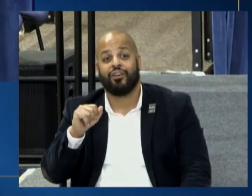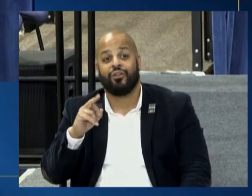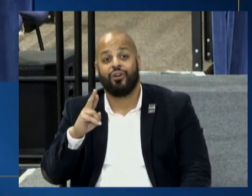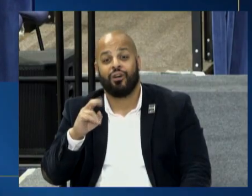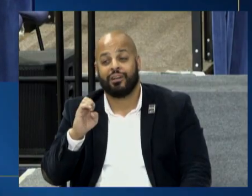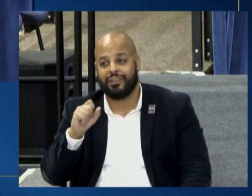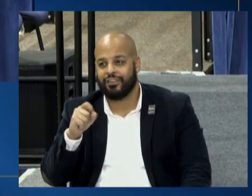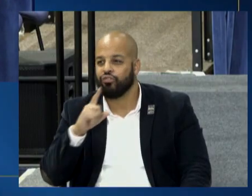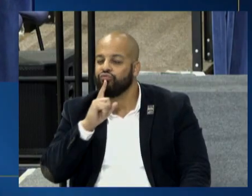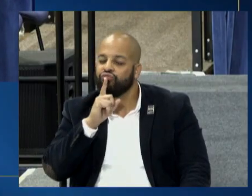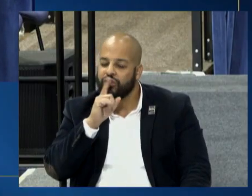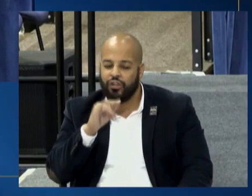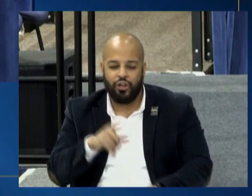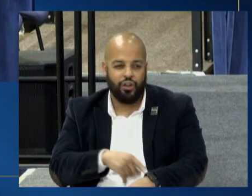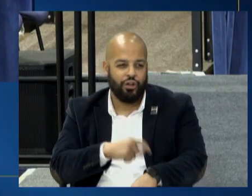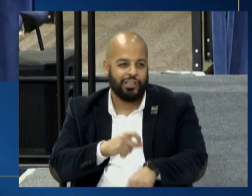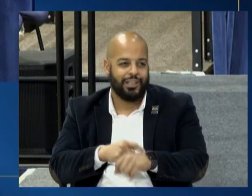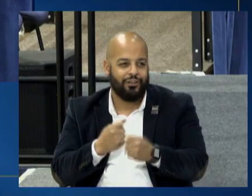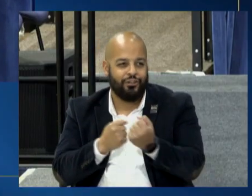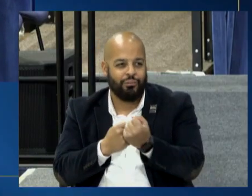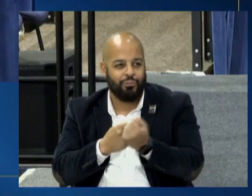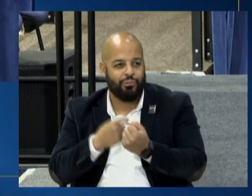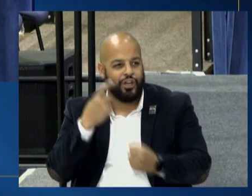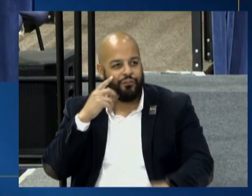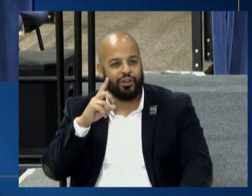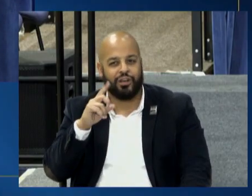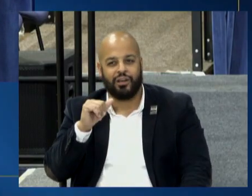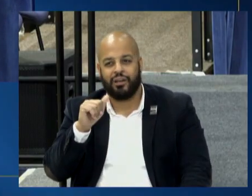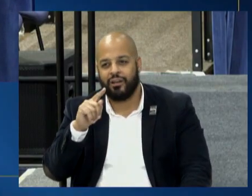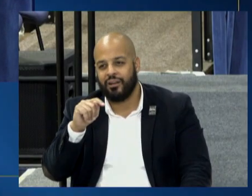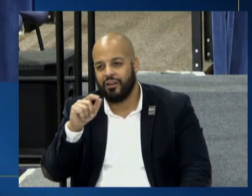data and technology innovation in general in her previous roles in other agencies.